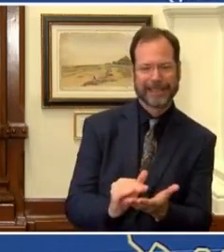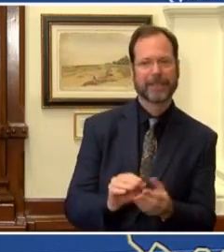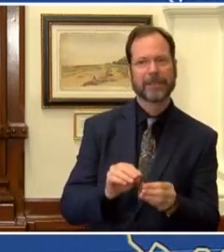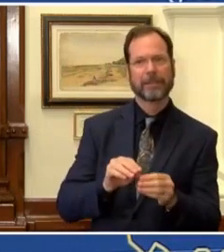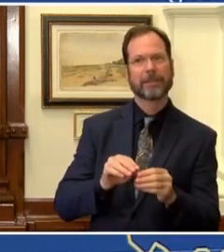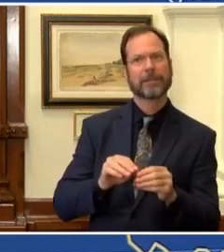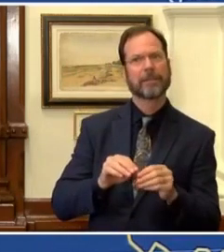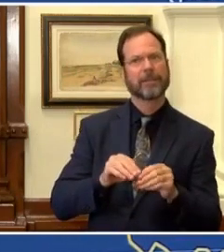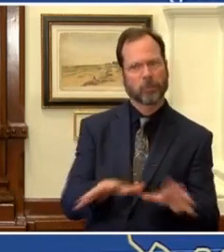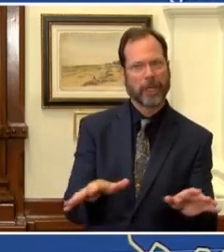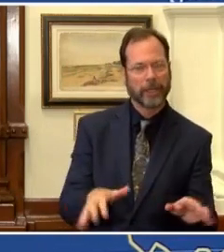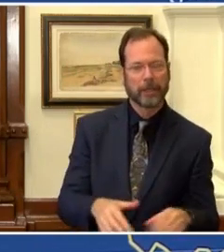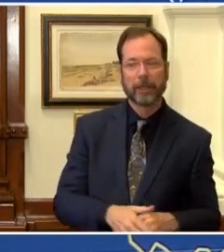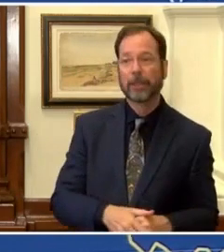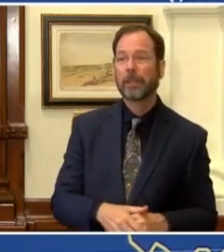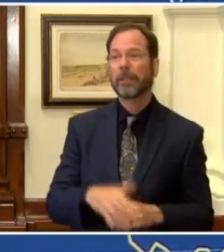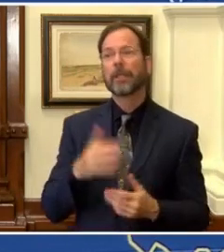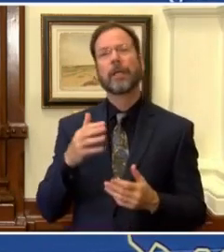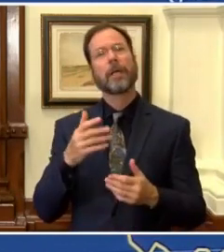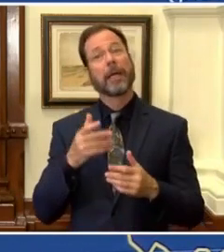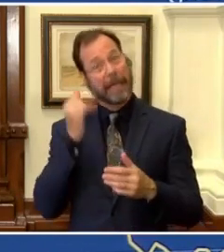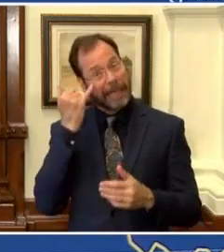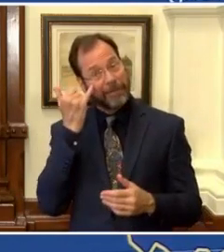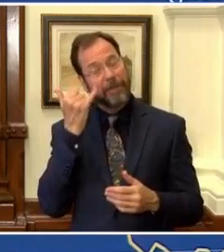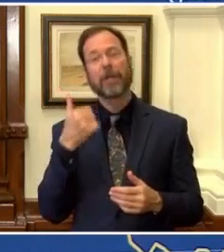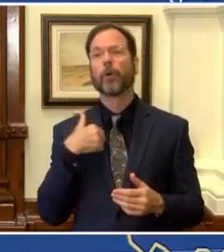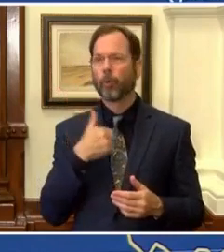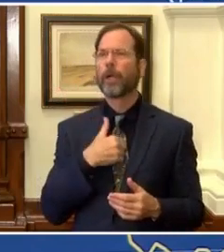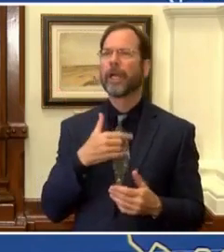FOLLOWED AND PEOPLE RETURN TO THE PRACTICES WE ADOPTED A COUPLE OF MONTHS AGO TO SLOW THE SPREAD, I THINK WE WILL BE ABLE